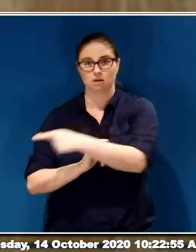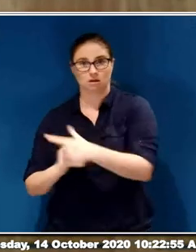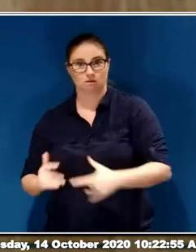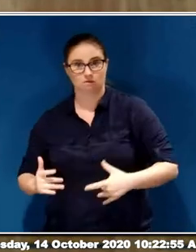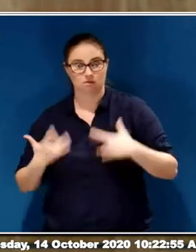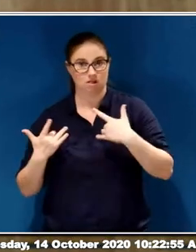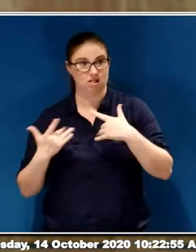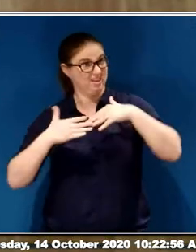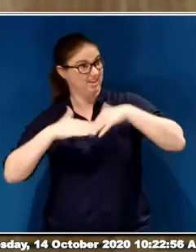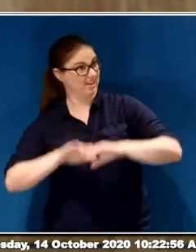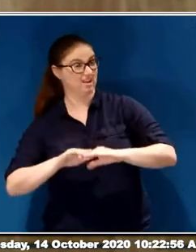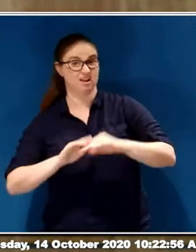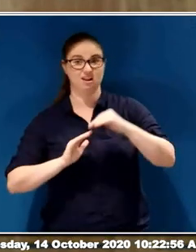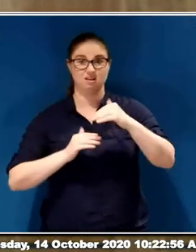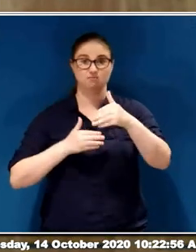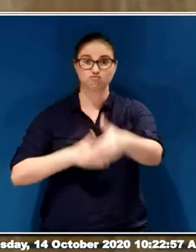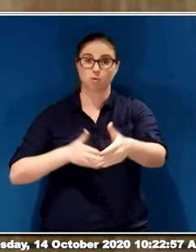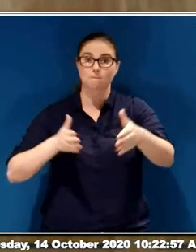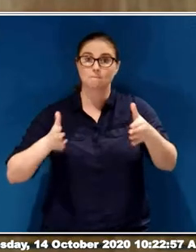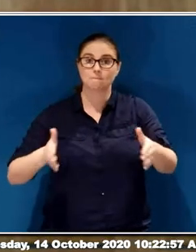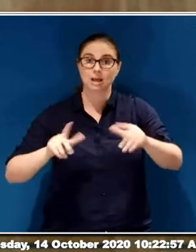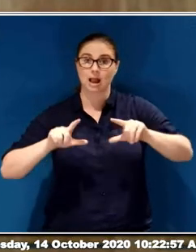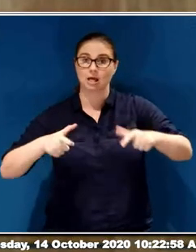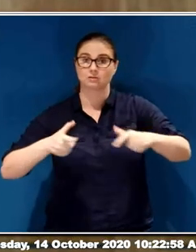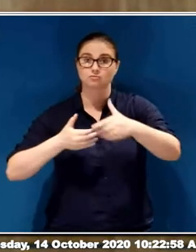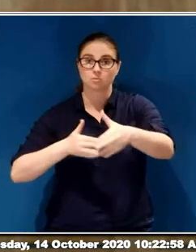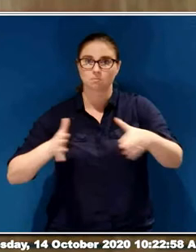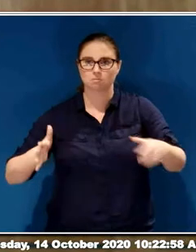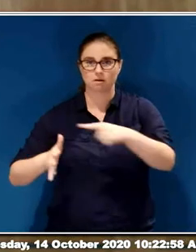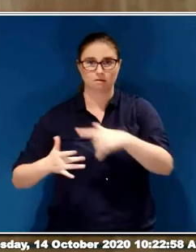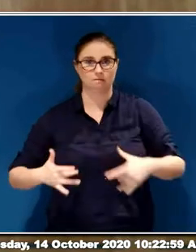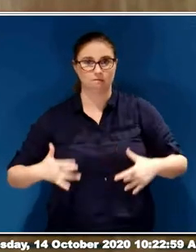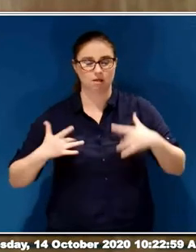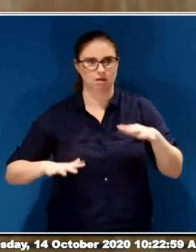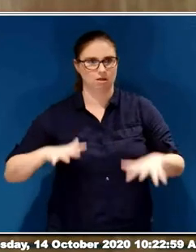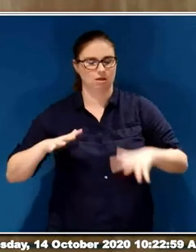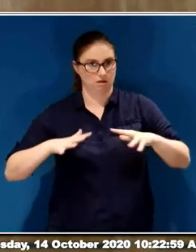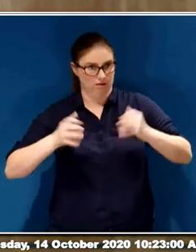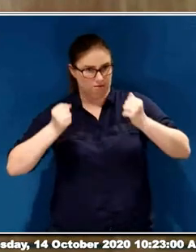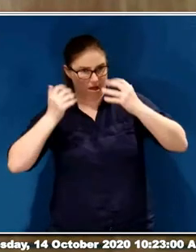the teachers knew, because the plans were shared with the teachers, with all